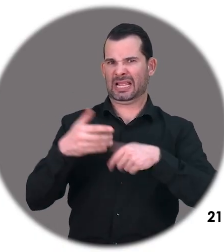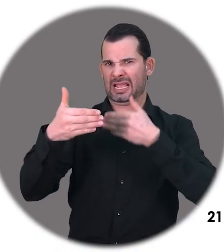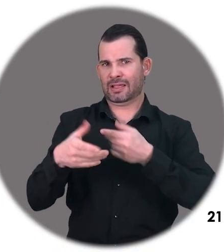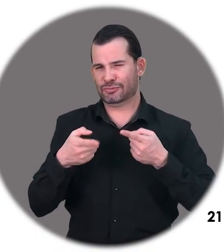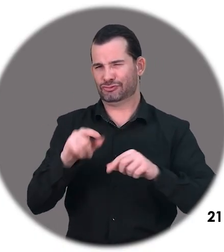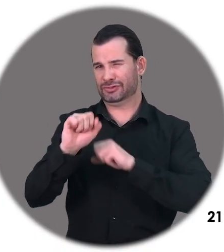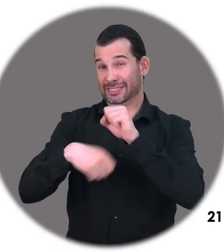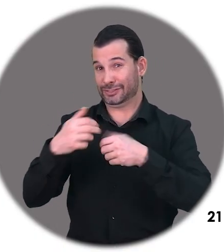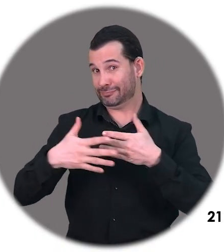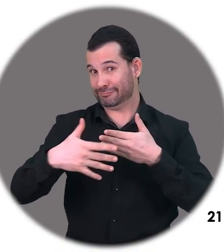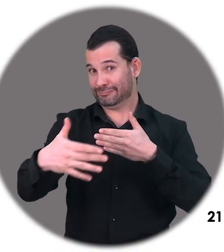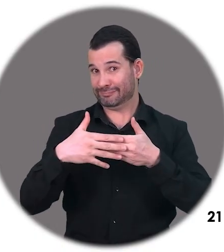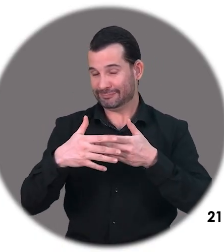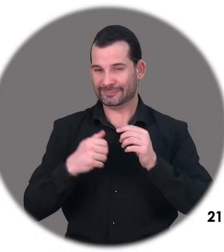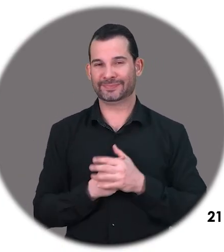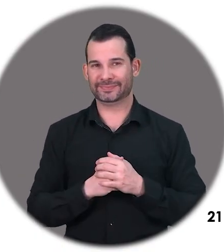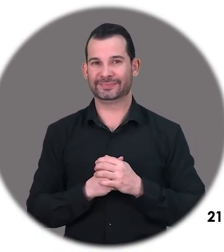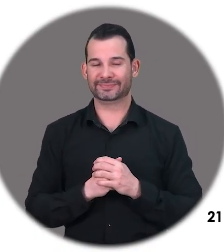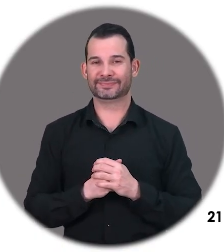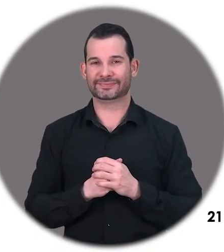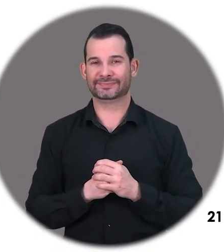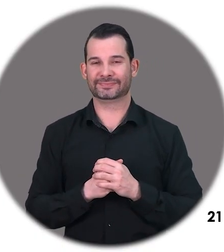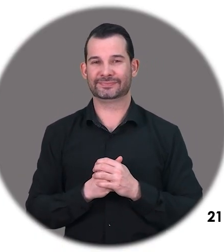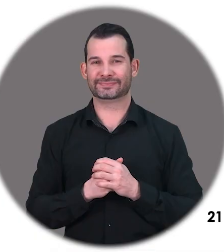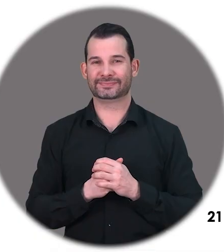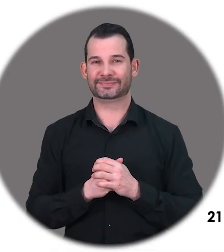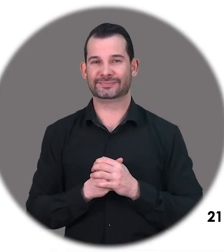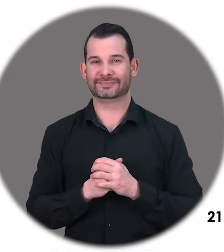who were residents of Canada at any time during the year.